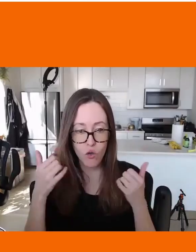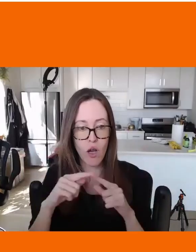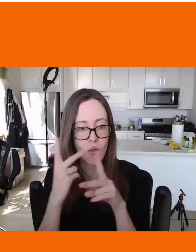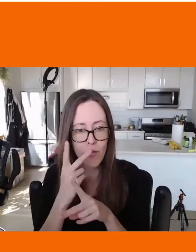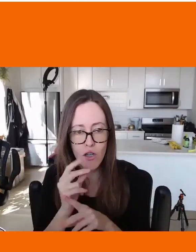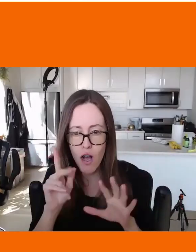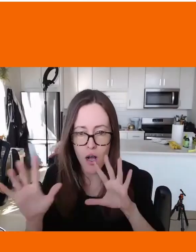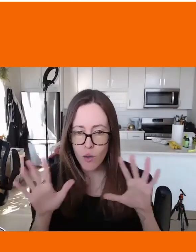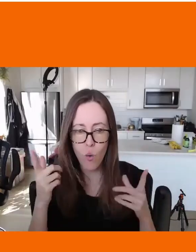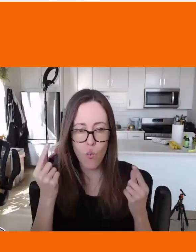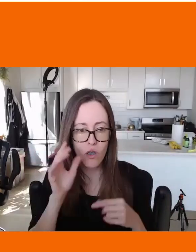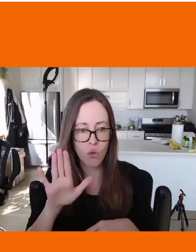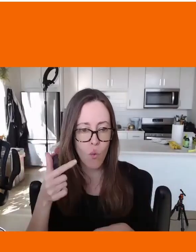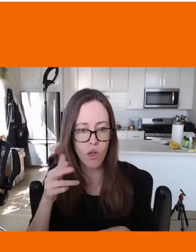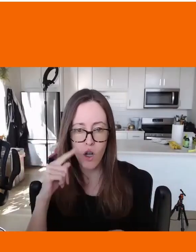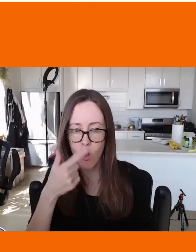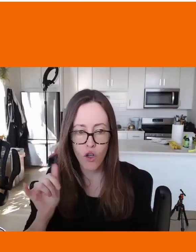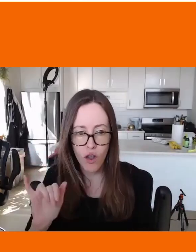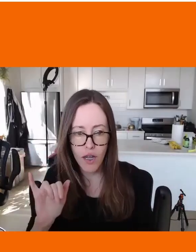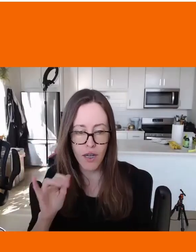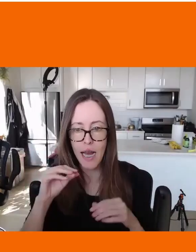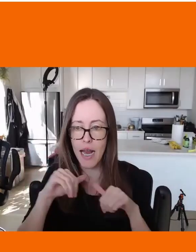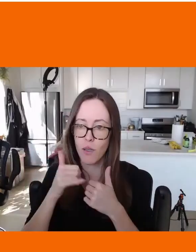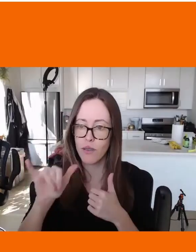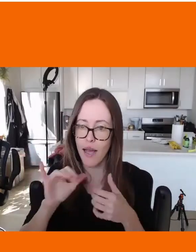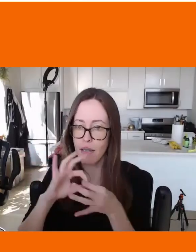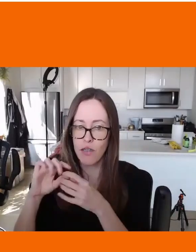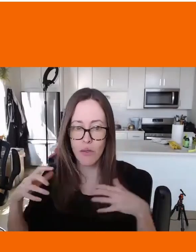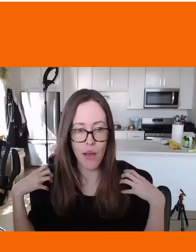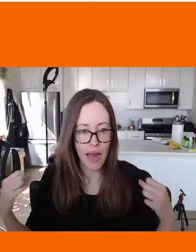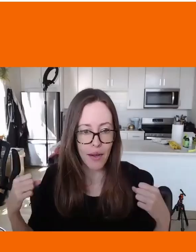and try to figure out what your gut health looked like.